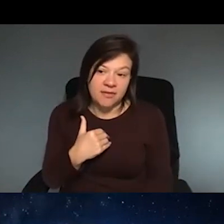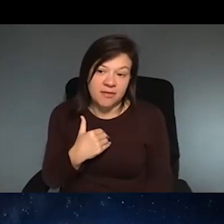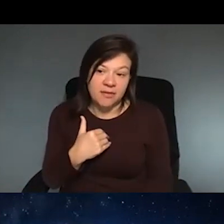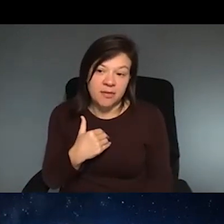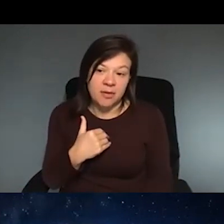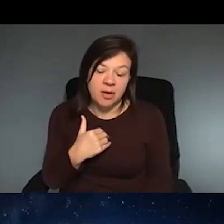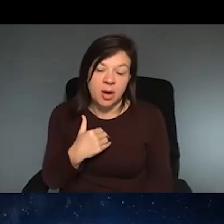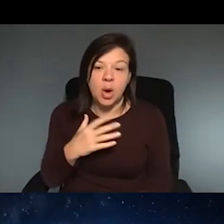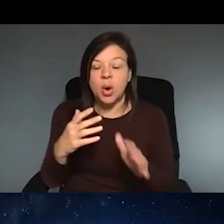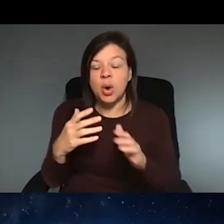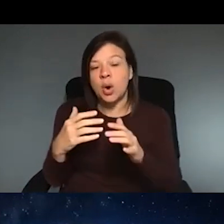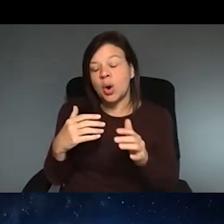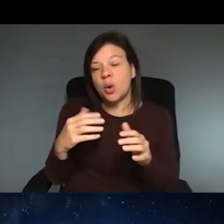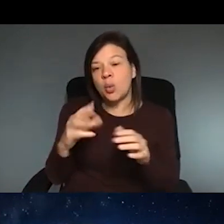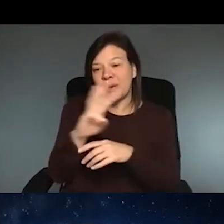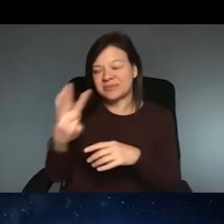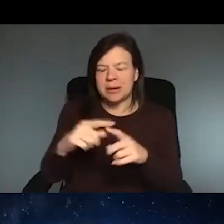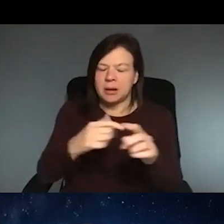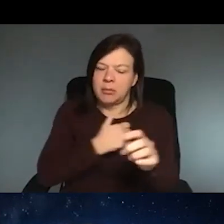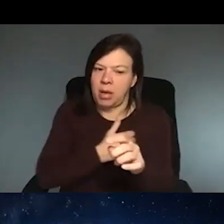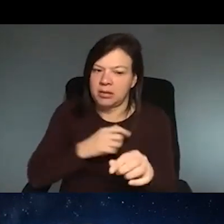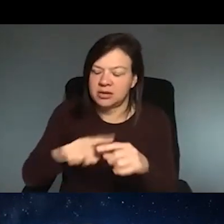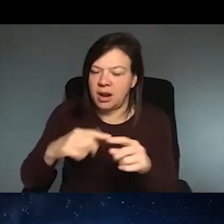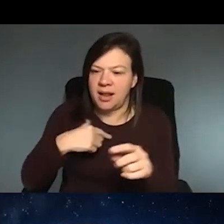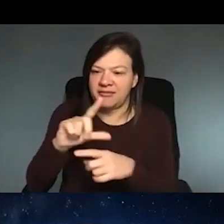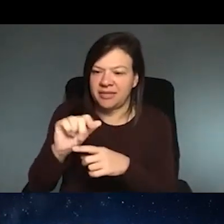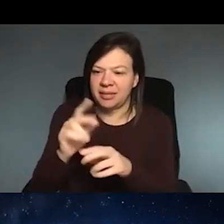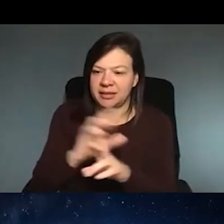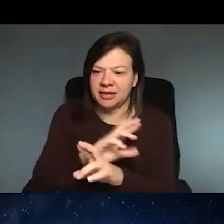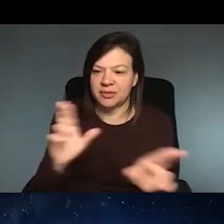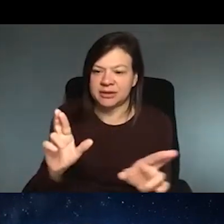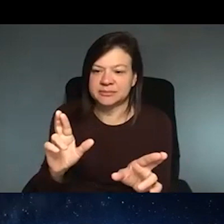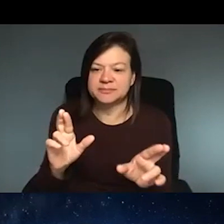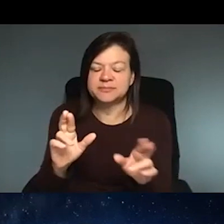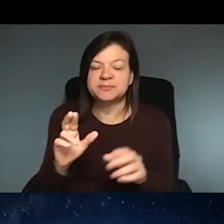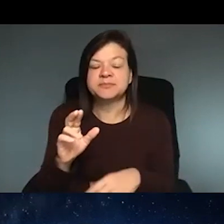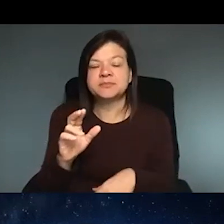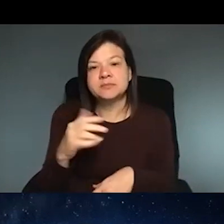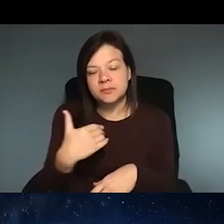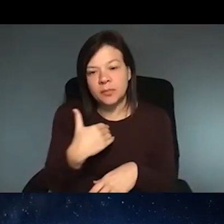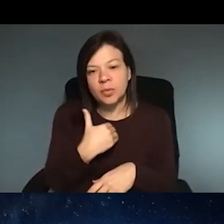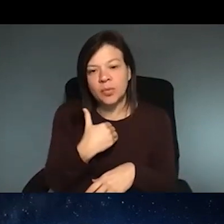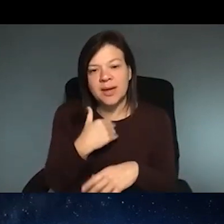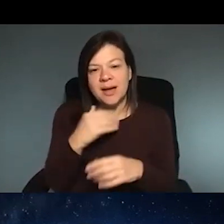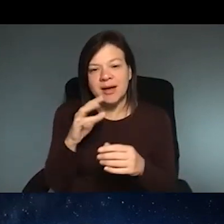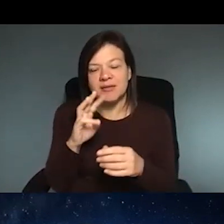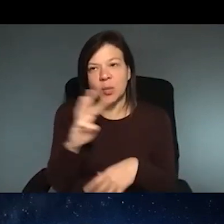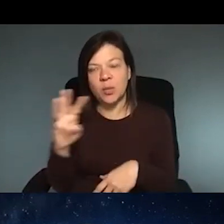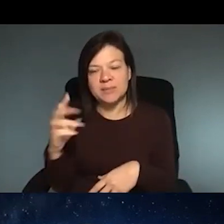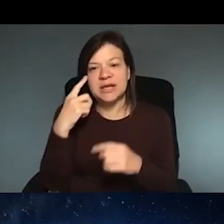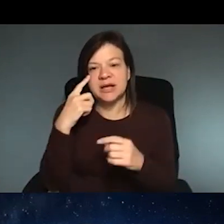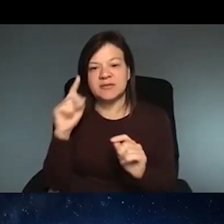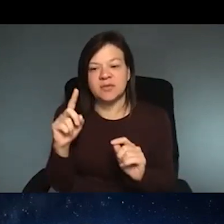HAVING THE LINK HANDY RIGHT THIS SECOND. BUT WE DO HAVE A WEBSITE FOR BASICALLY CONNECTING YOU